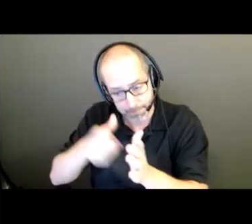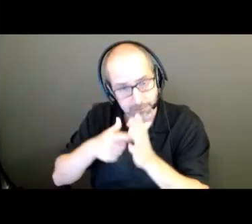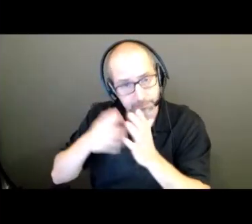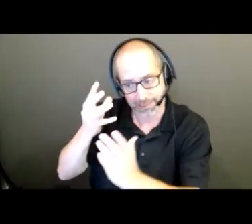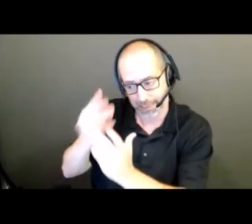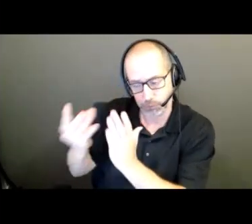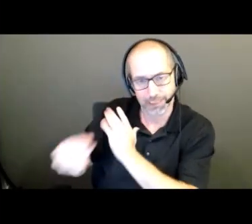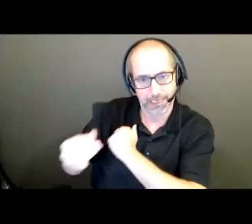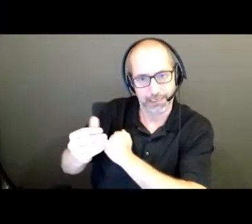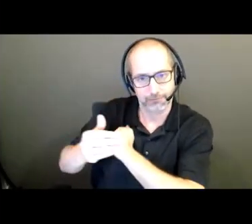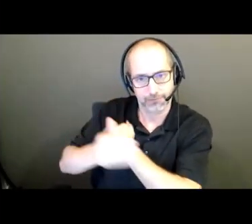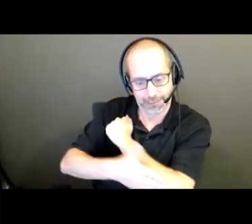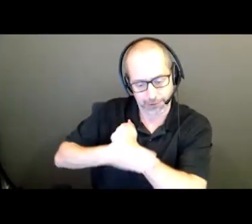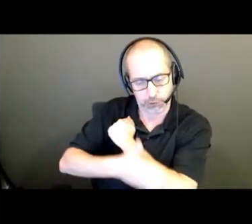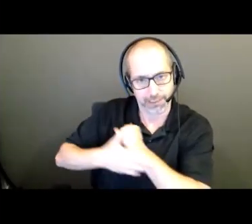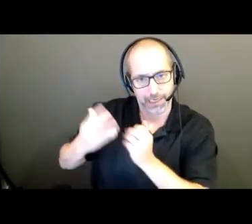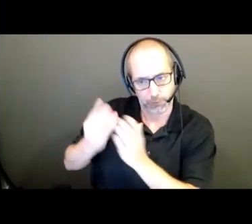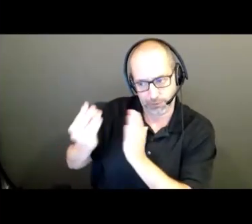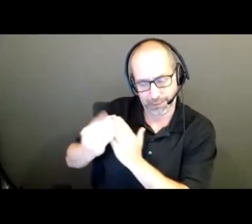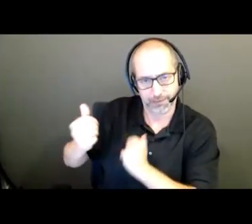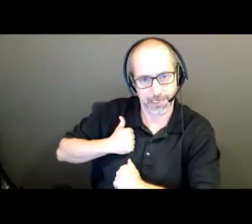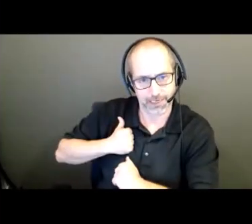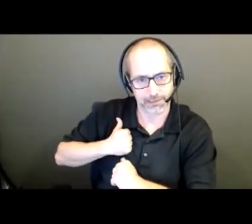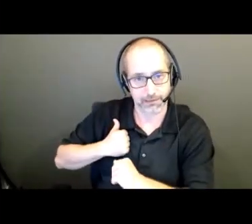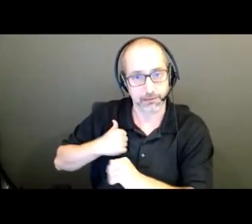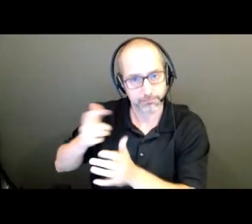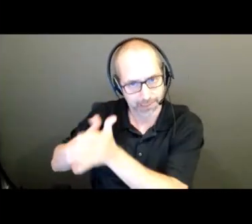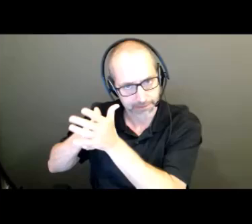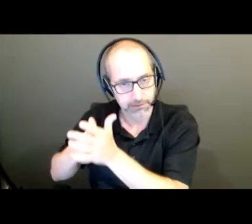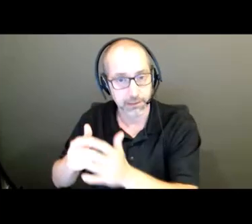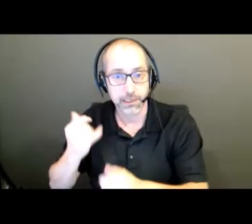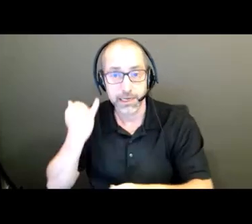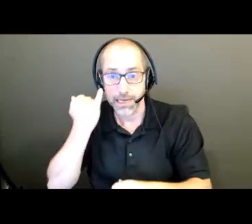If you do not have an invitation or if the residency is taking place in Canada,